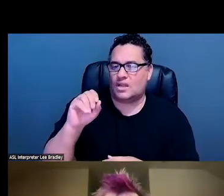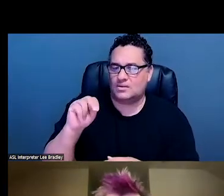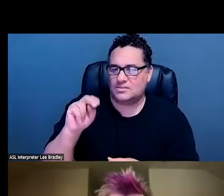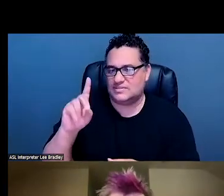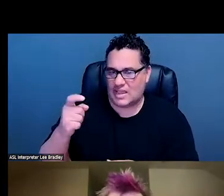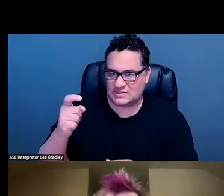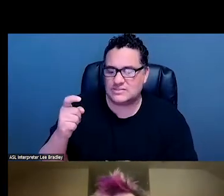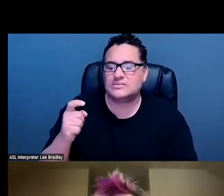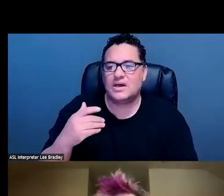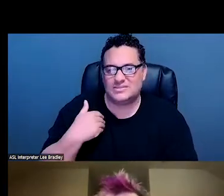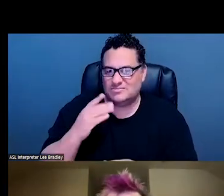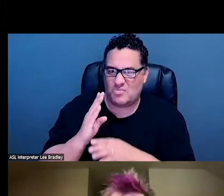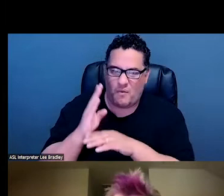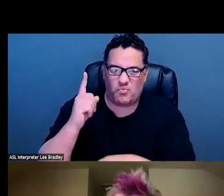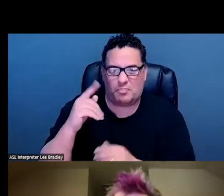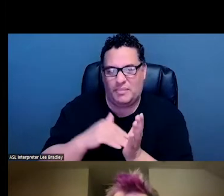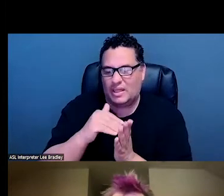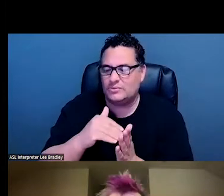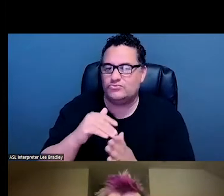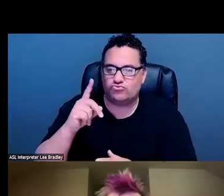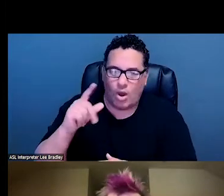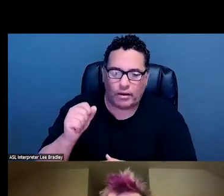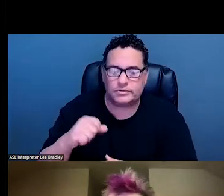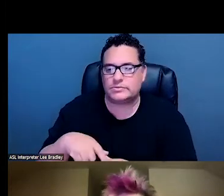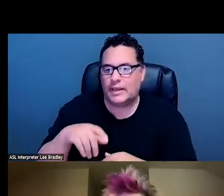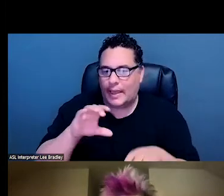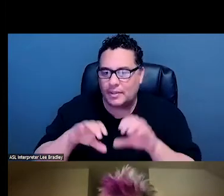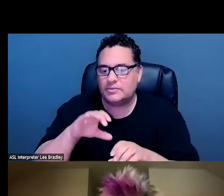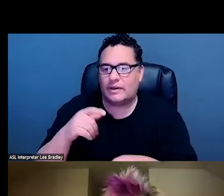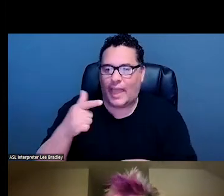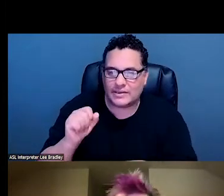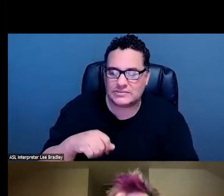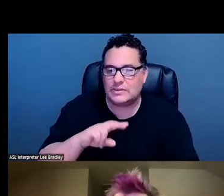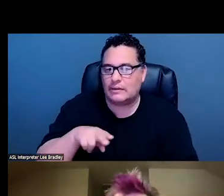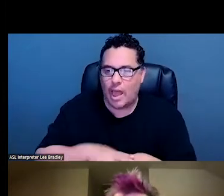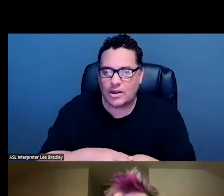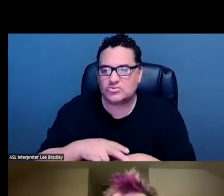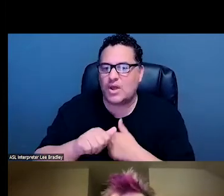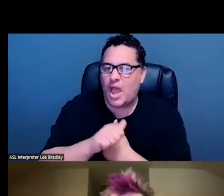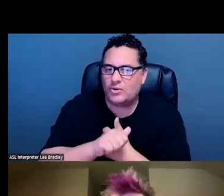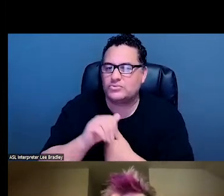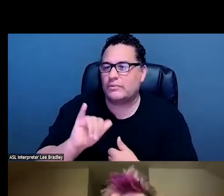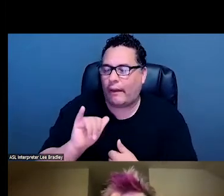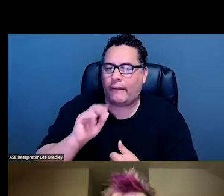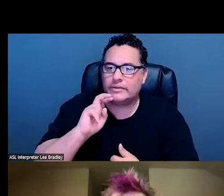DRUGS, CHEMICALS, GASSES, NATURAL HAZARDS, LIKE SNAKES, ETC. AND THEY'RE ABLE TO LOOK